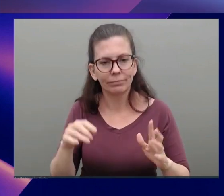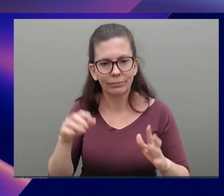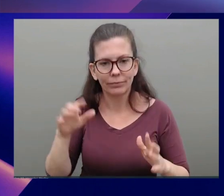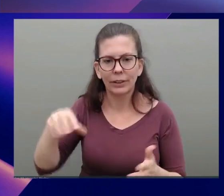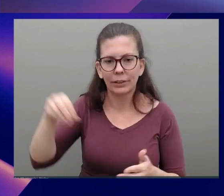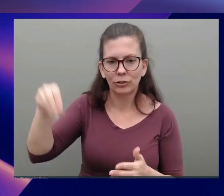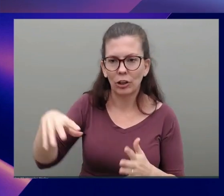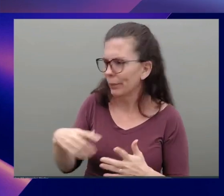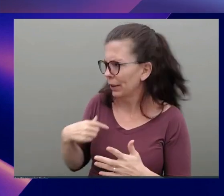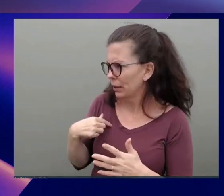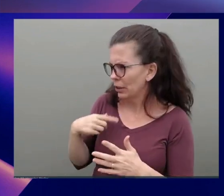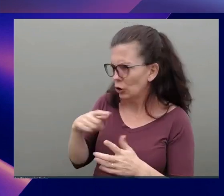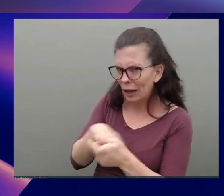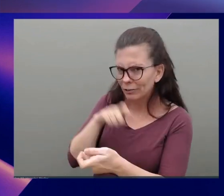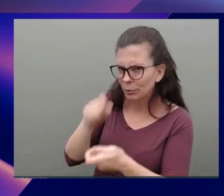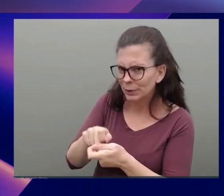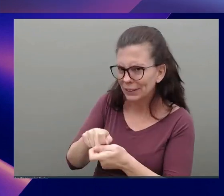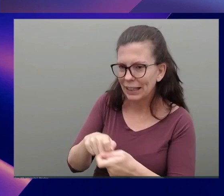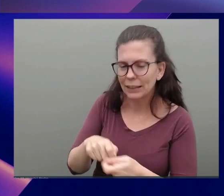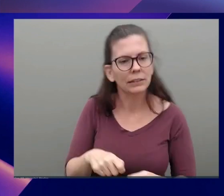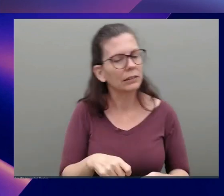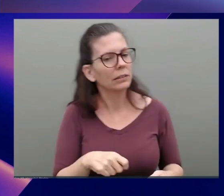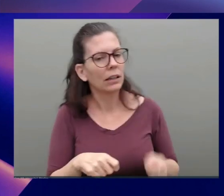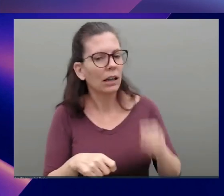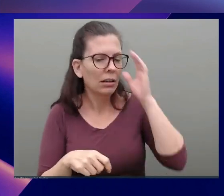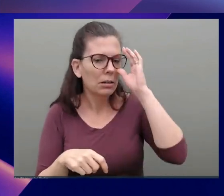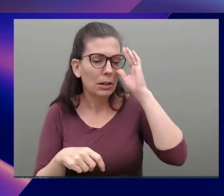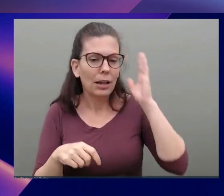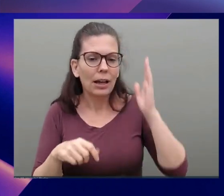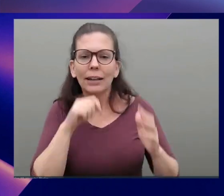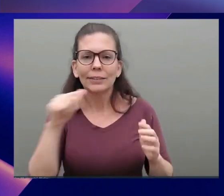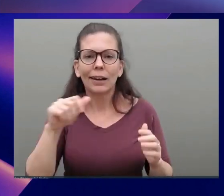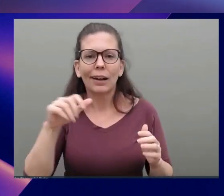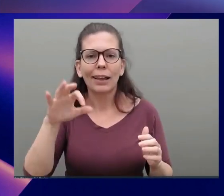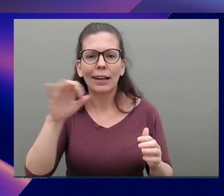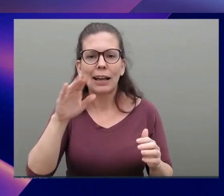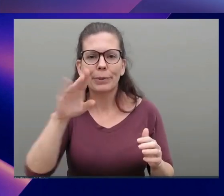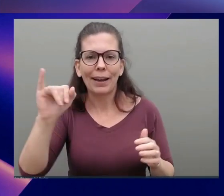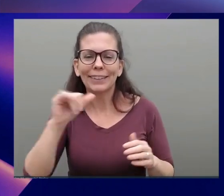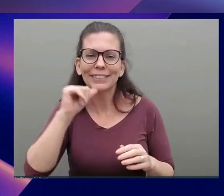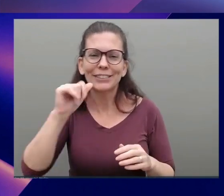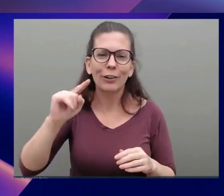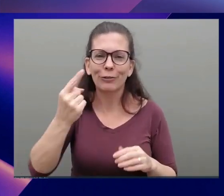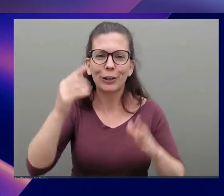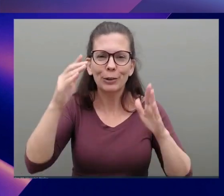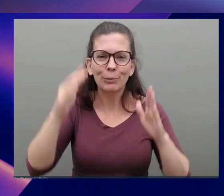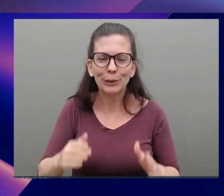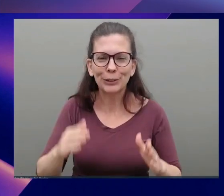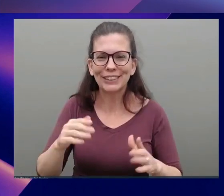very precise, it's not an FPS, it's not like a first person shooter game. It's about learning. So, that's easy. - I thought you were